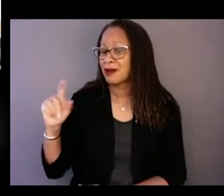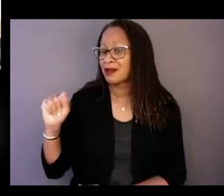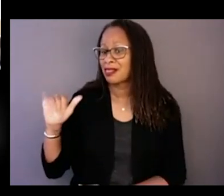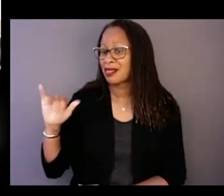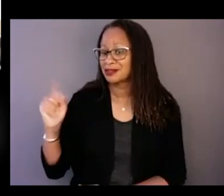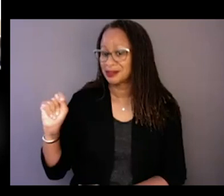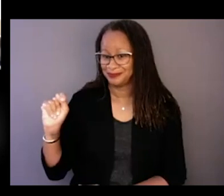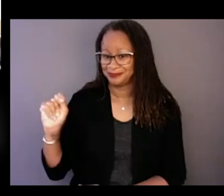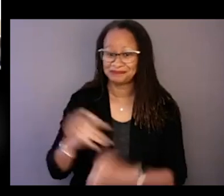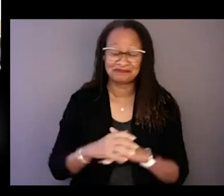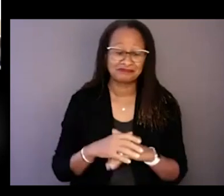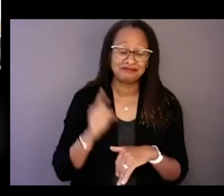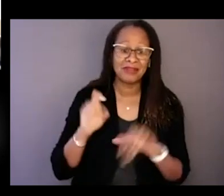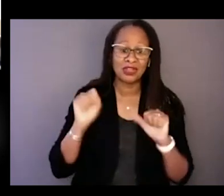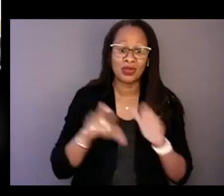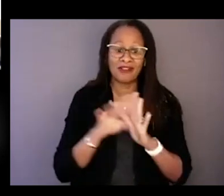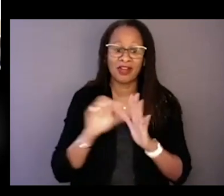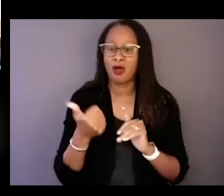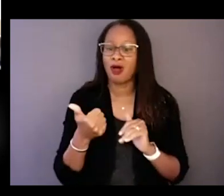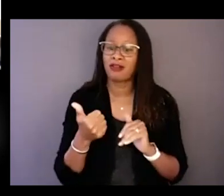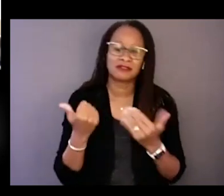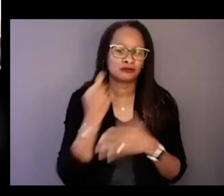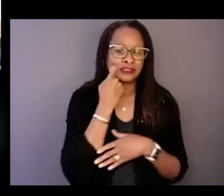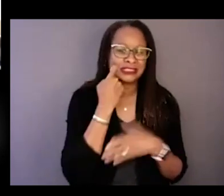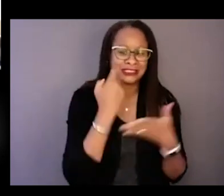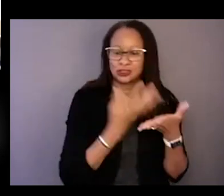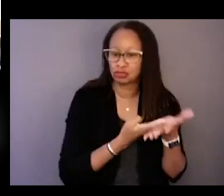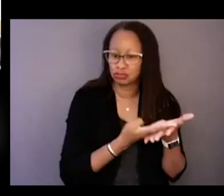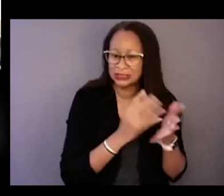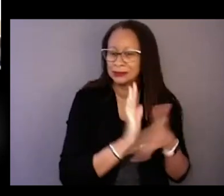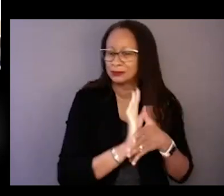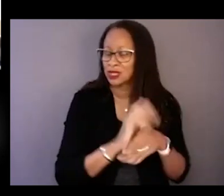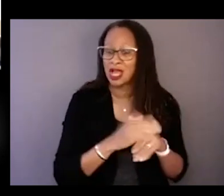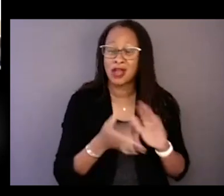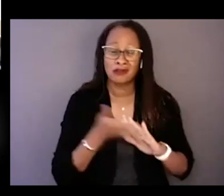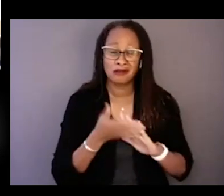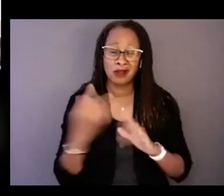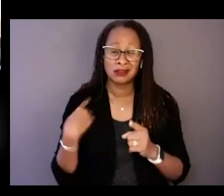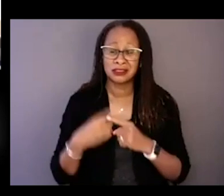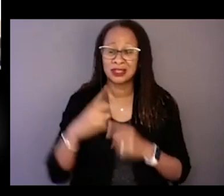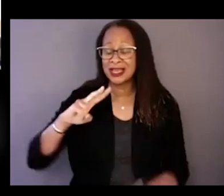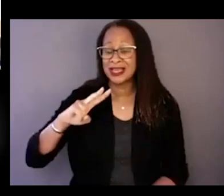And there you can find all of our upcoming screenings. We run all the way up until the second last week of June.